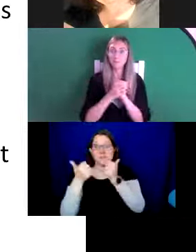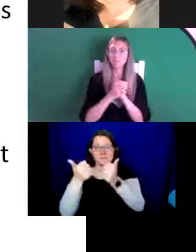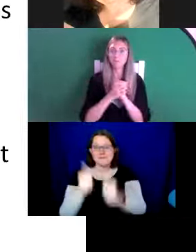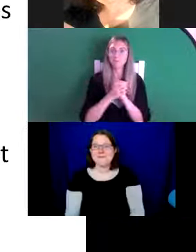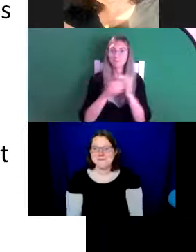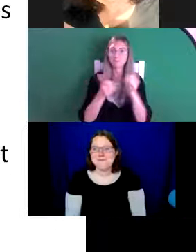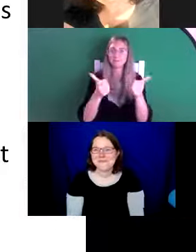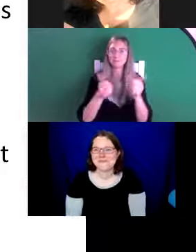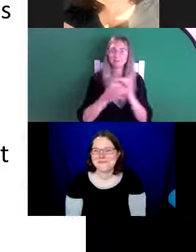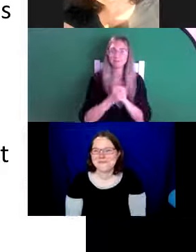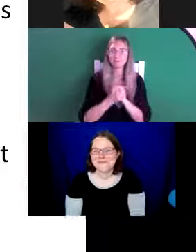i can't hear you esther sorry